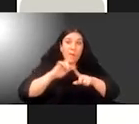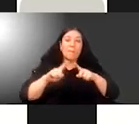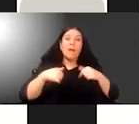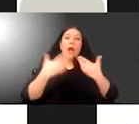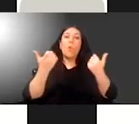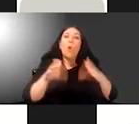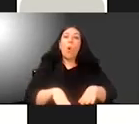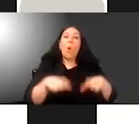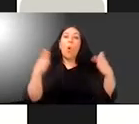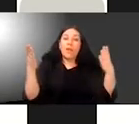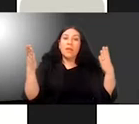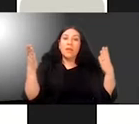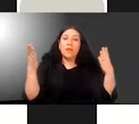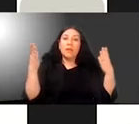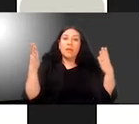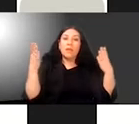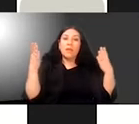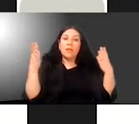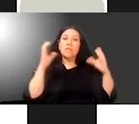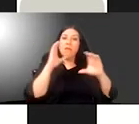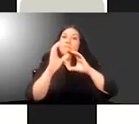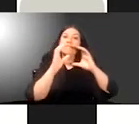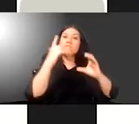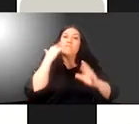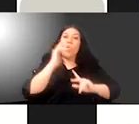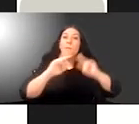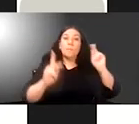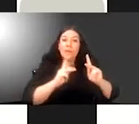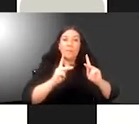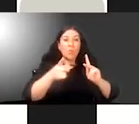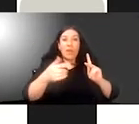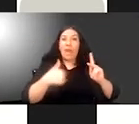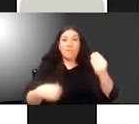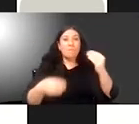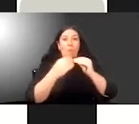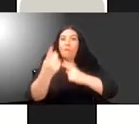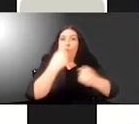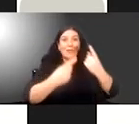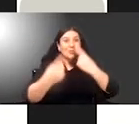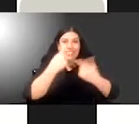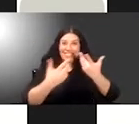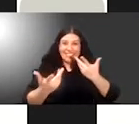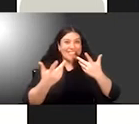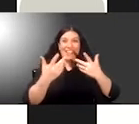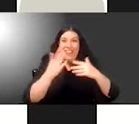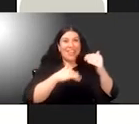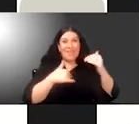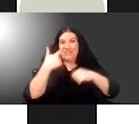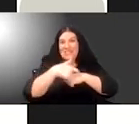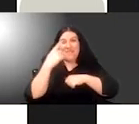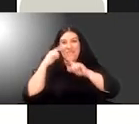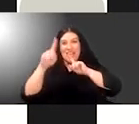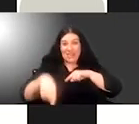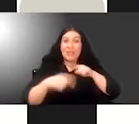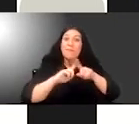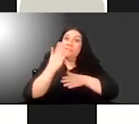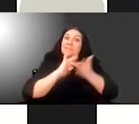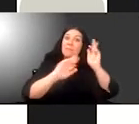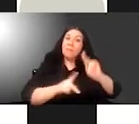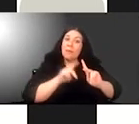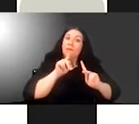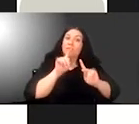But I'd like to open up the conversation to people who have been -- we've got more questions, we have more questions that we can answer. But there are some people who have sent in some through the -- through our question and answer page, and I'd like Scott to bring those up, and I'll look for that other question I wanted to bring up. Scott, have we got some?